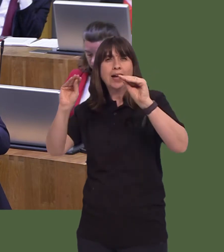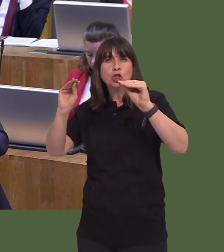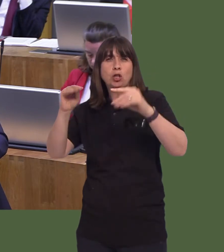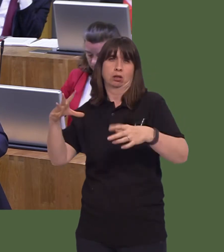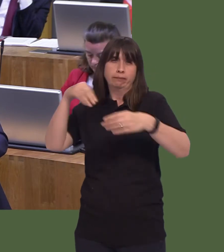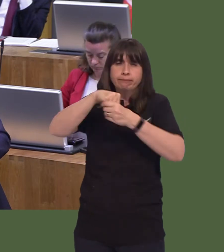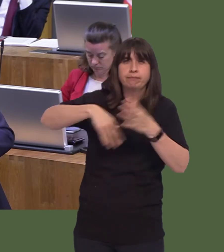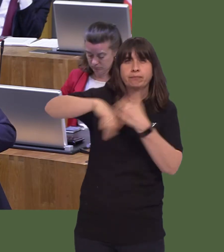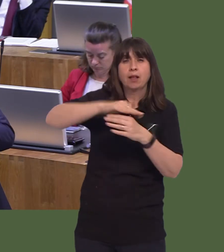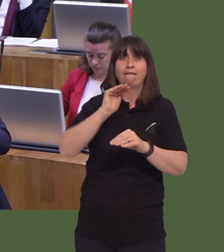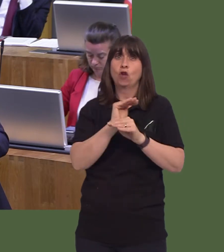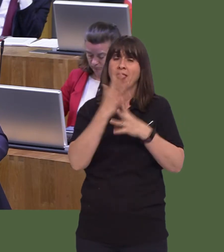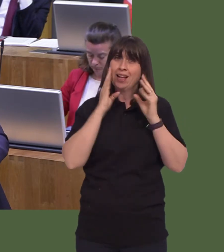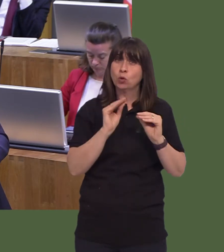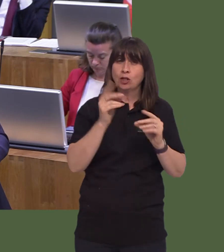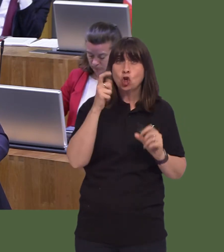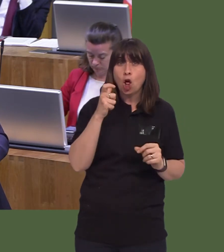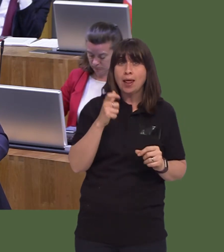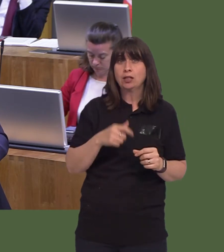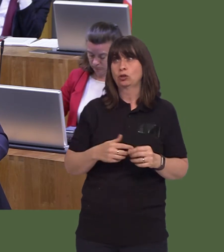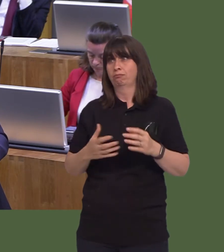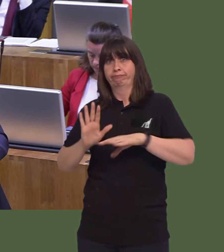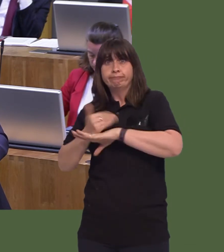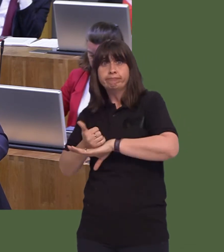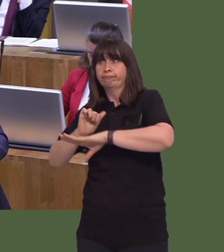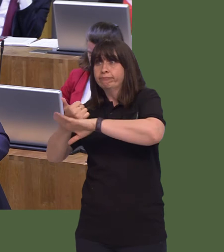Further education collegesówe have new colleges that have been built across Wales, offering